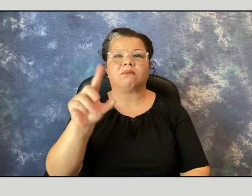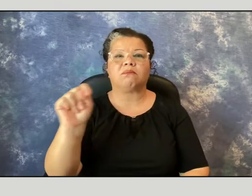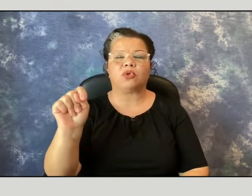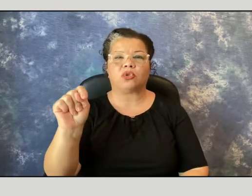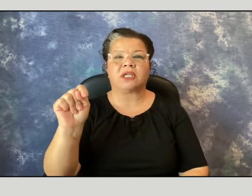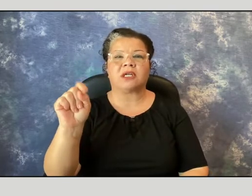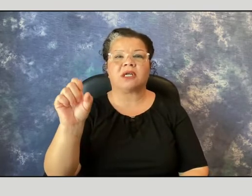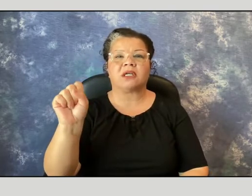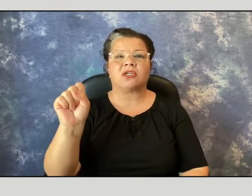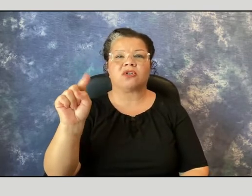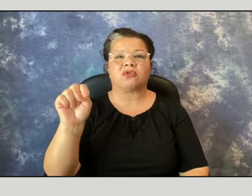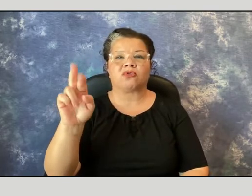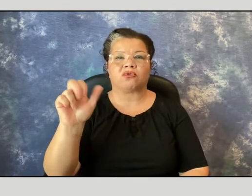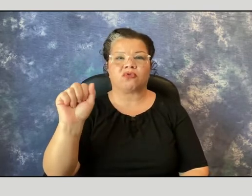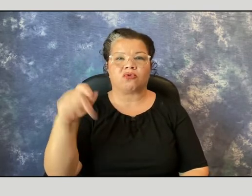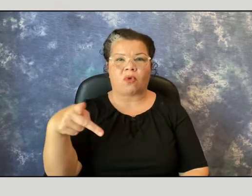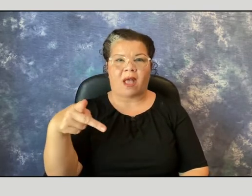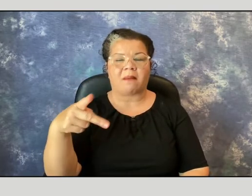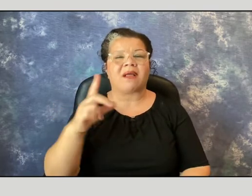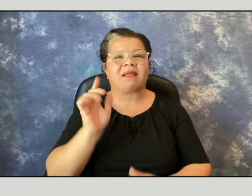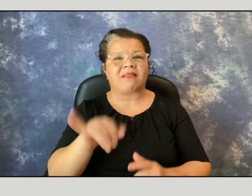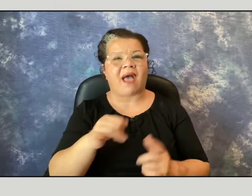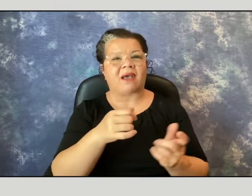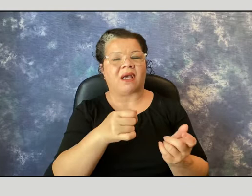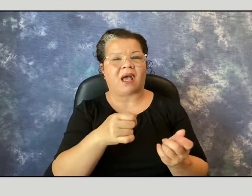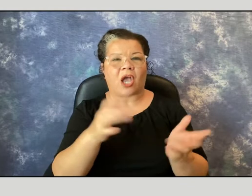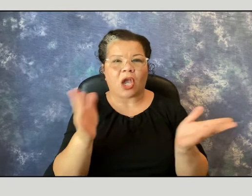The second part of your question was about why it's relevant, right?